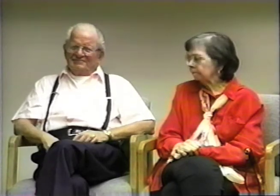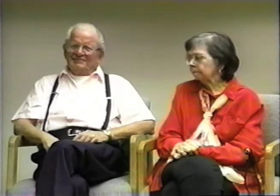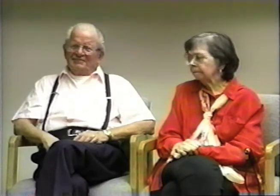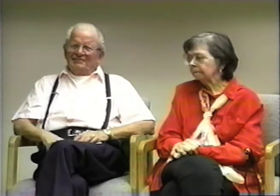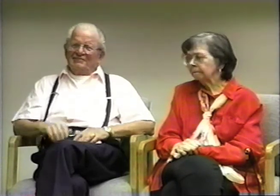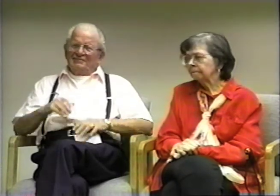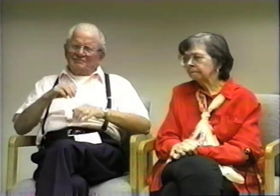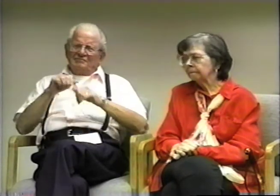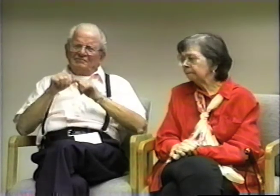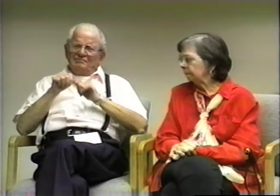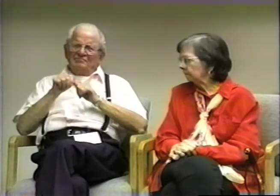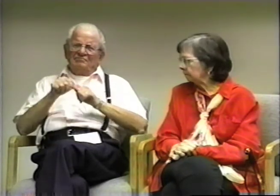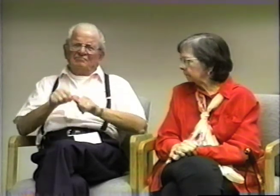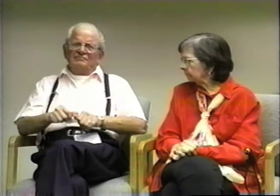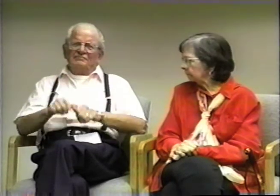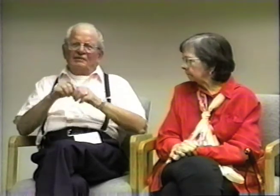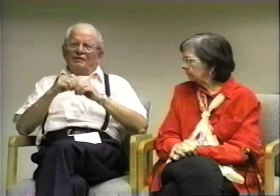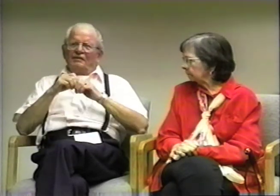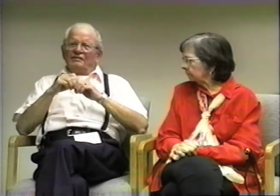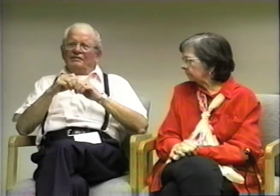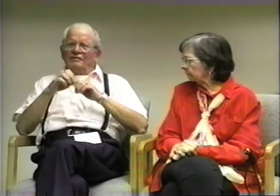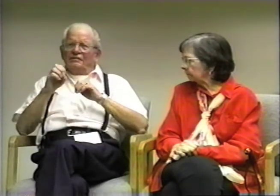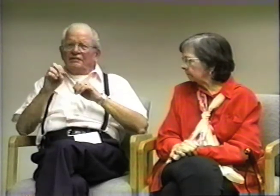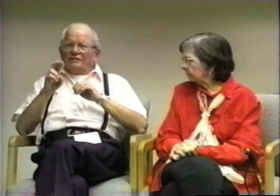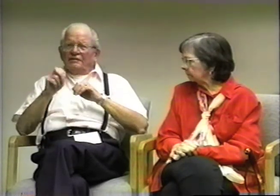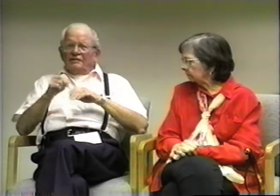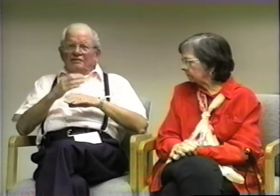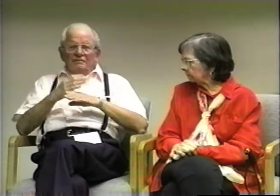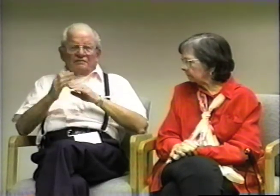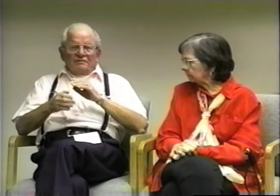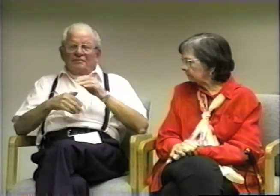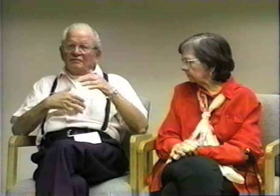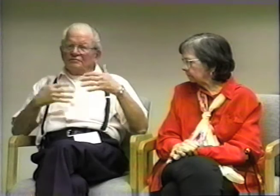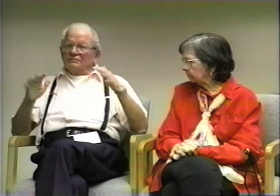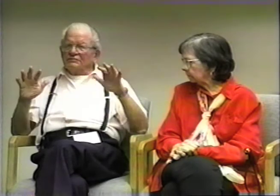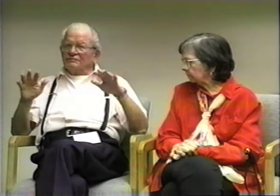can do anything they want.